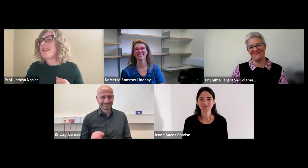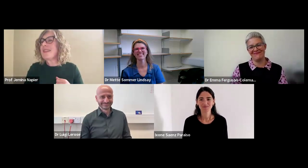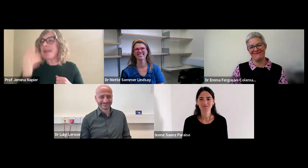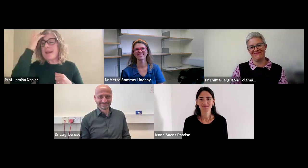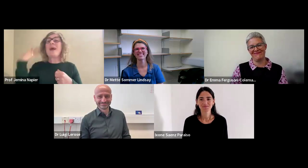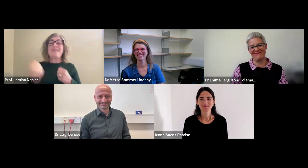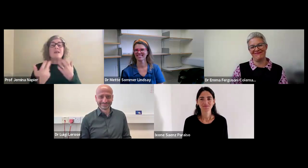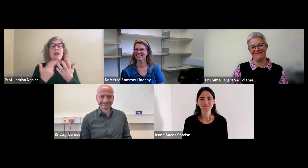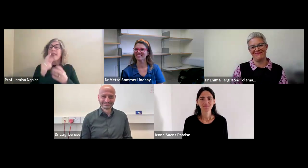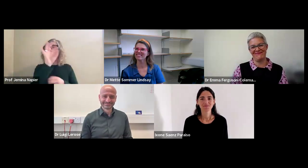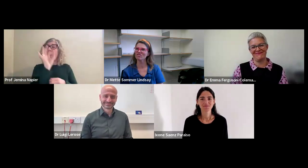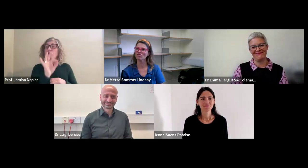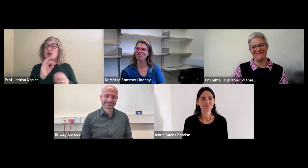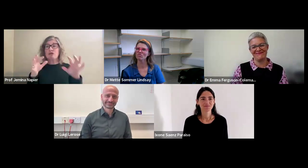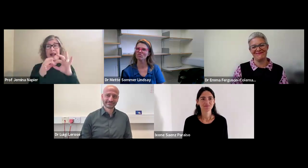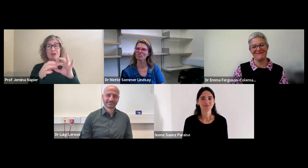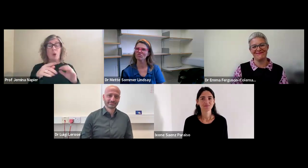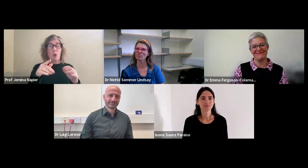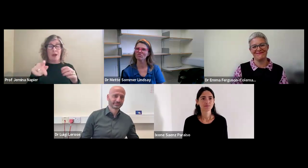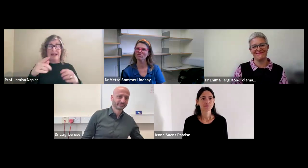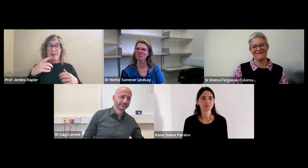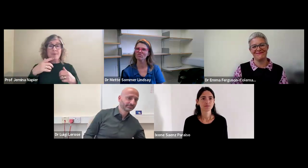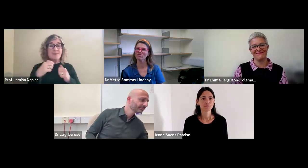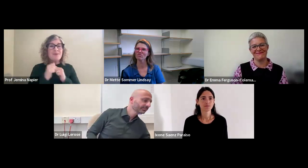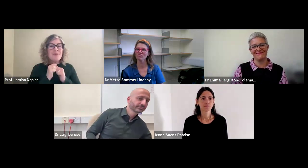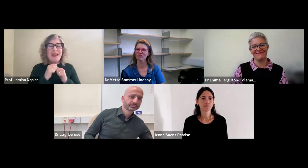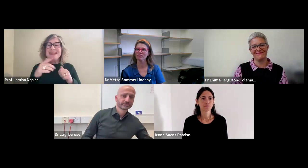that's what we would say! Luigi: Let's hook them in!